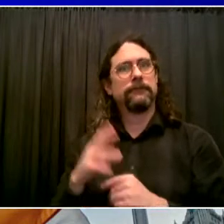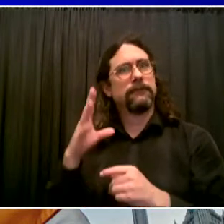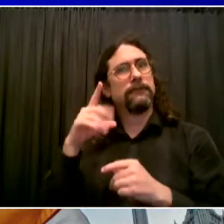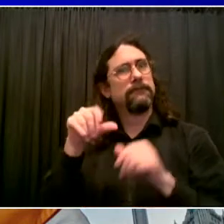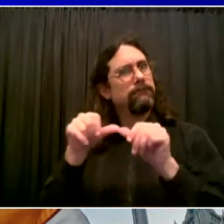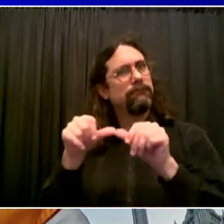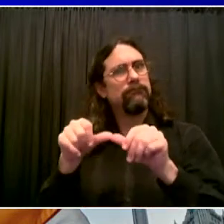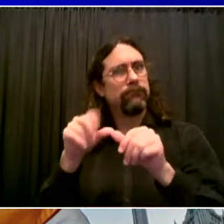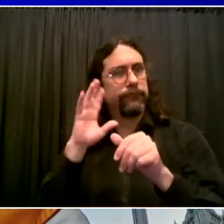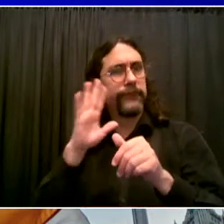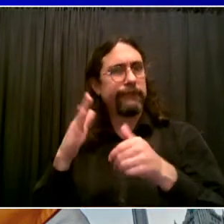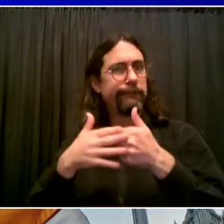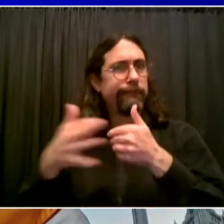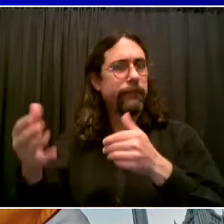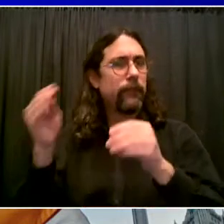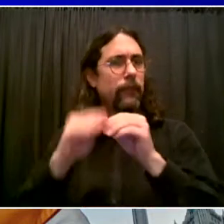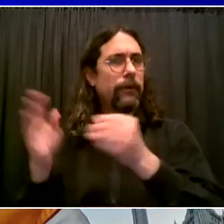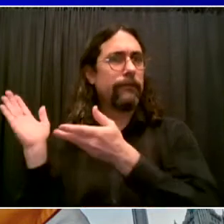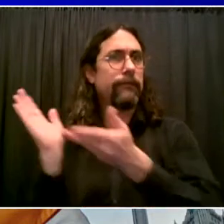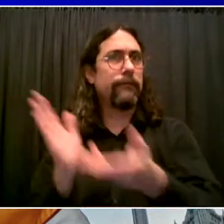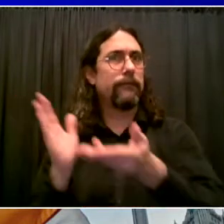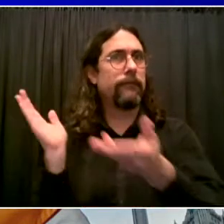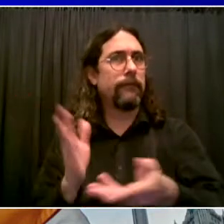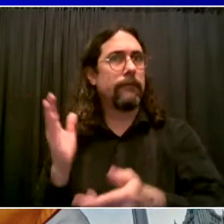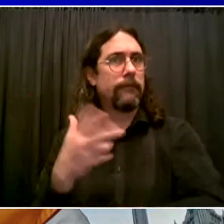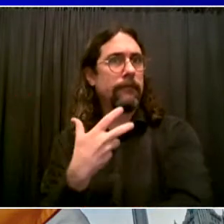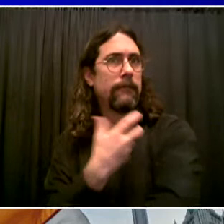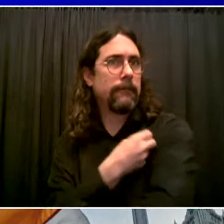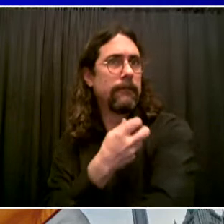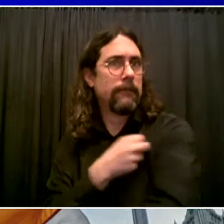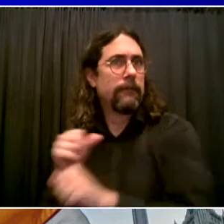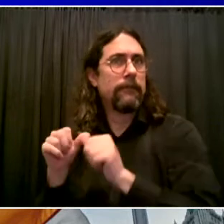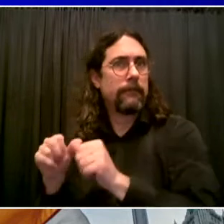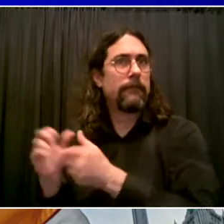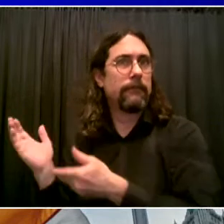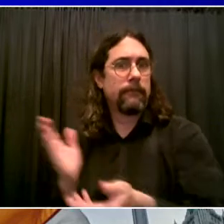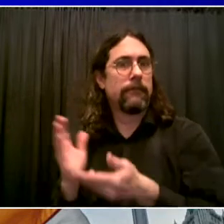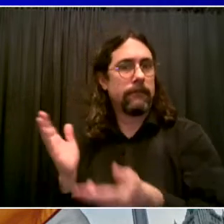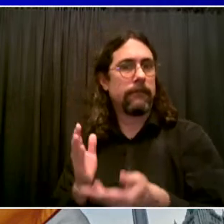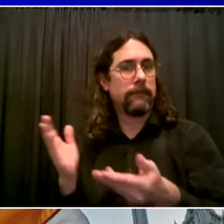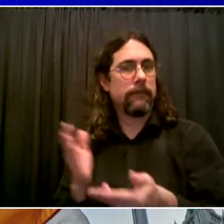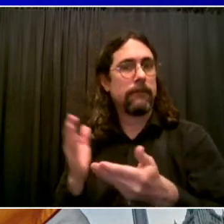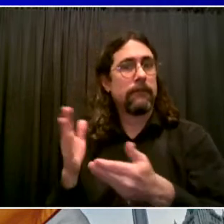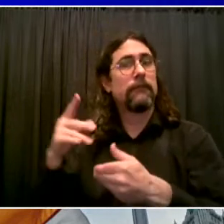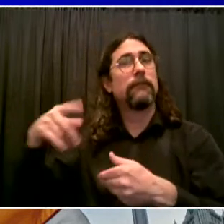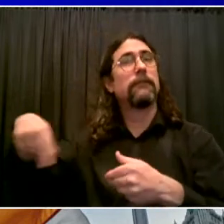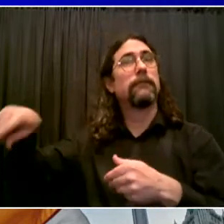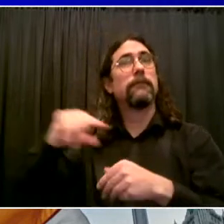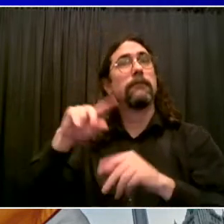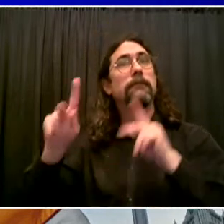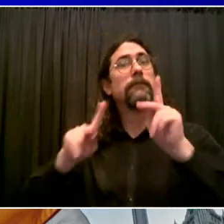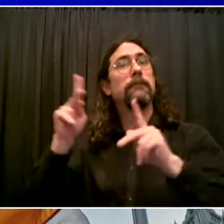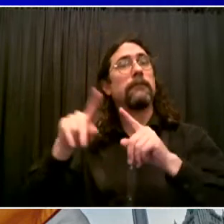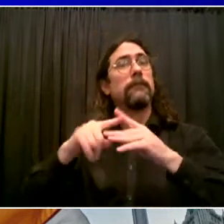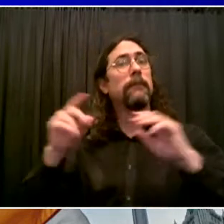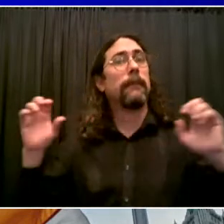RECEIVED THE VAVAICCNENEAN D NOT BE REPORTED YET